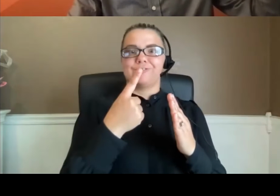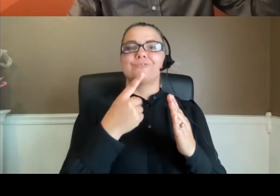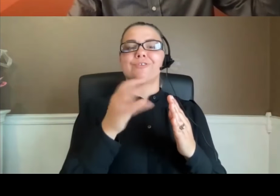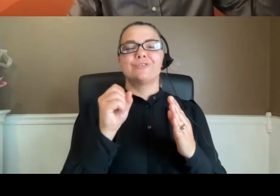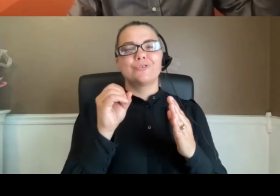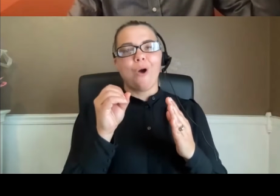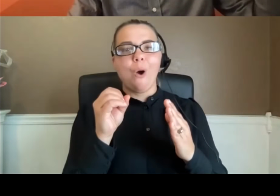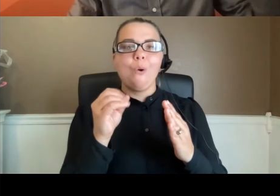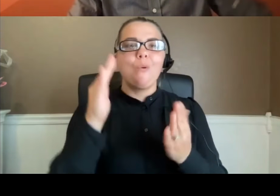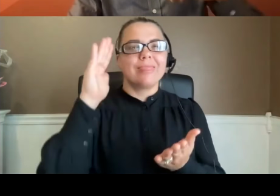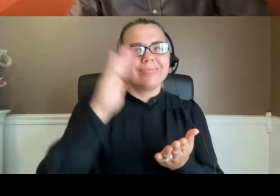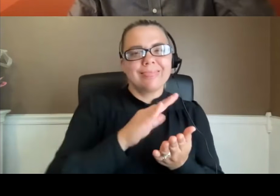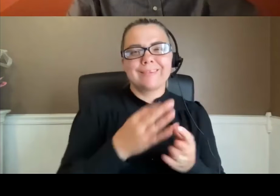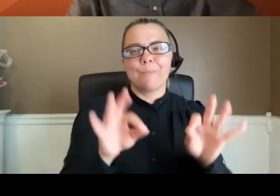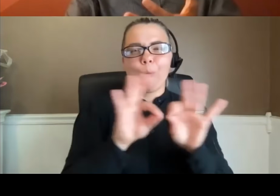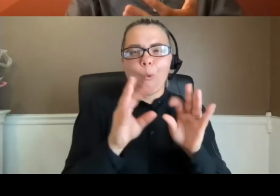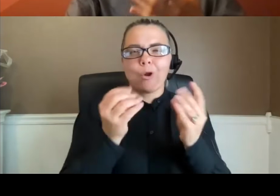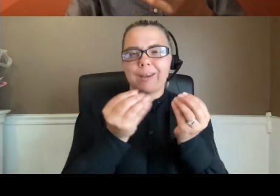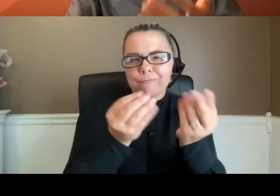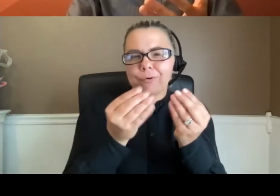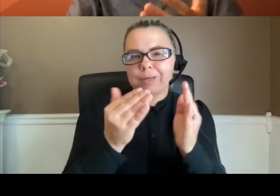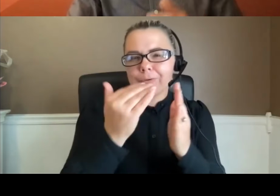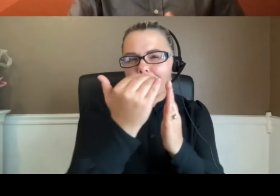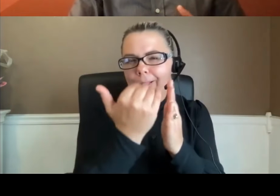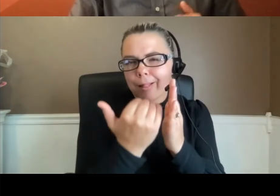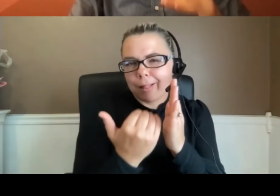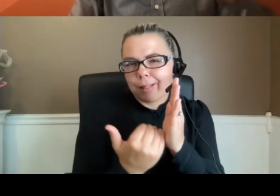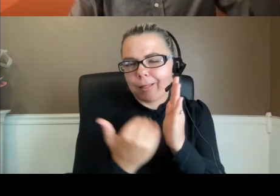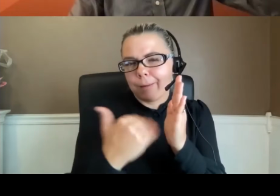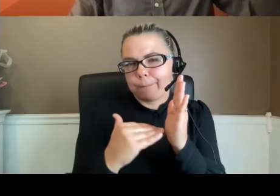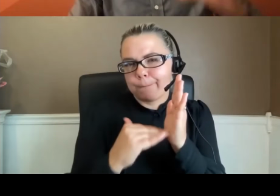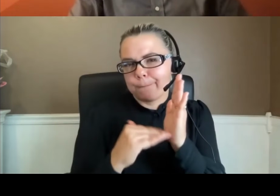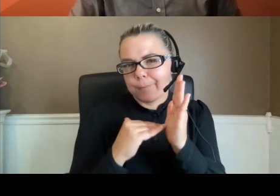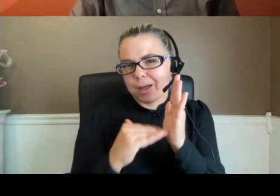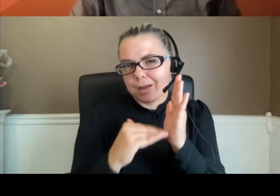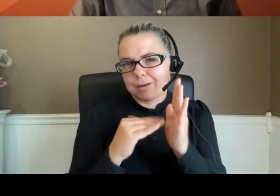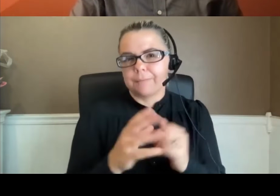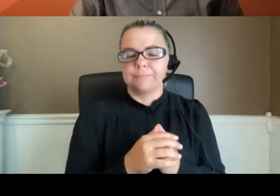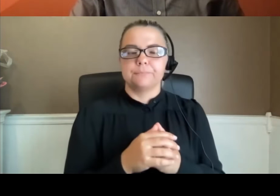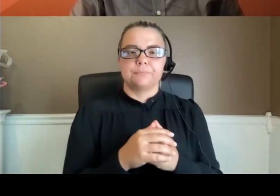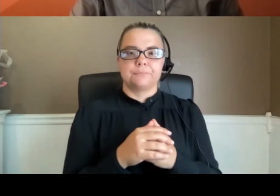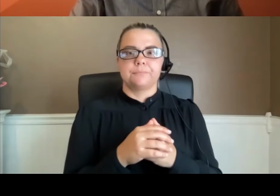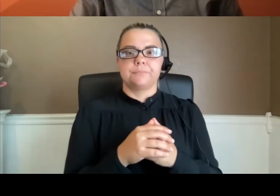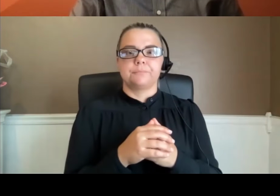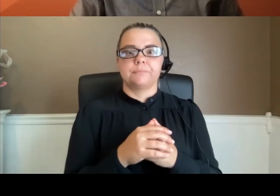most important stuff in terms of understanding the data is moved up toward the top. So that's